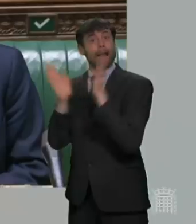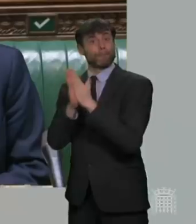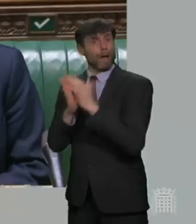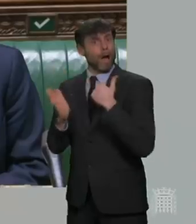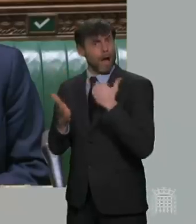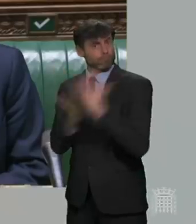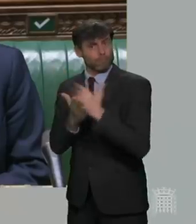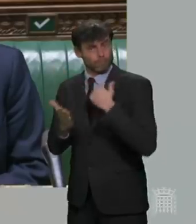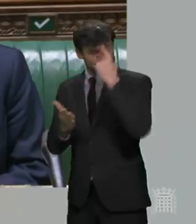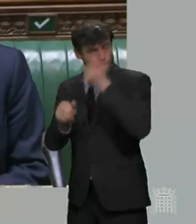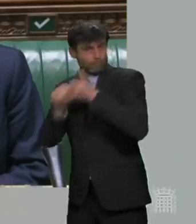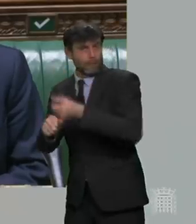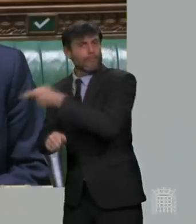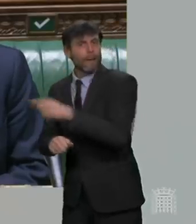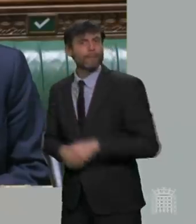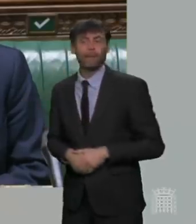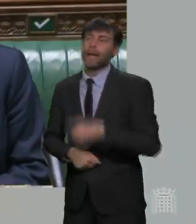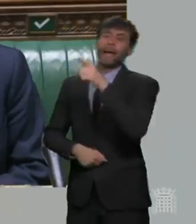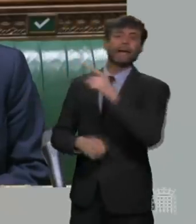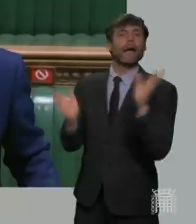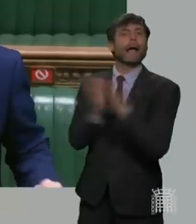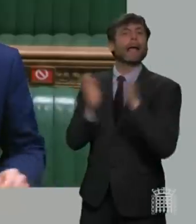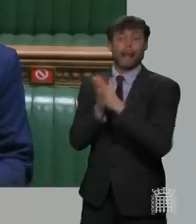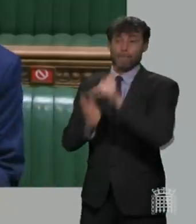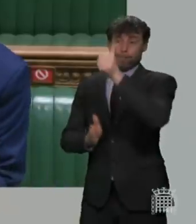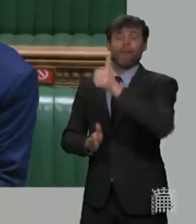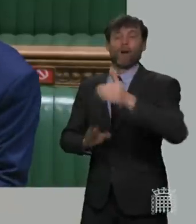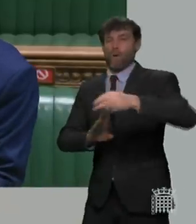in their face at the first opportunity. The more you look at the Prime Minister’s